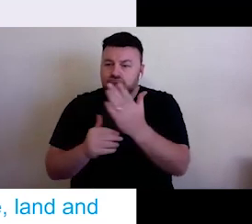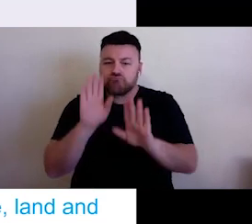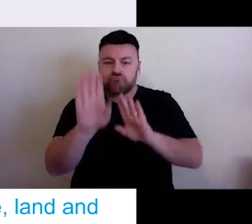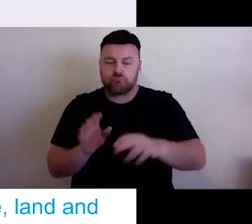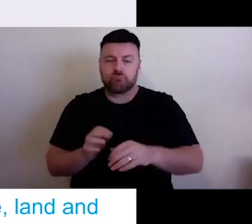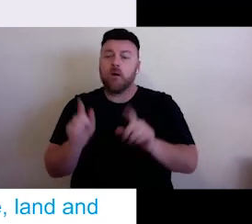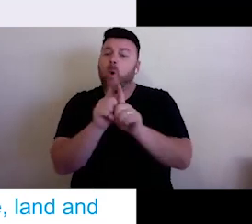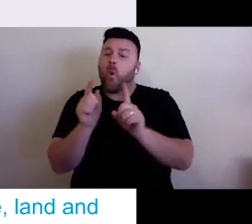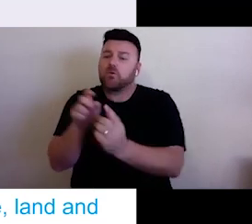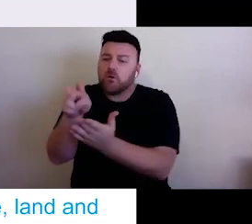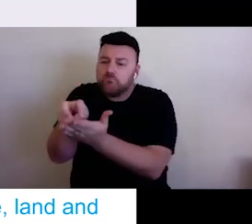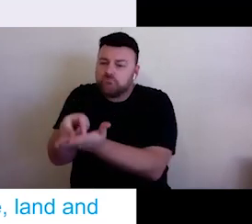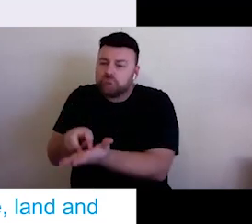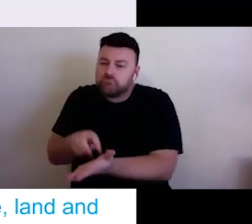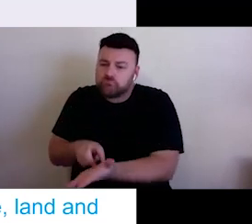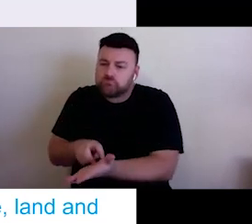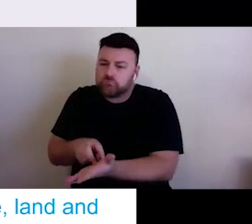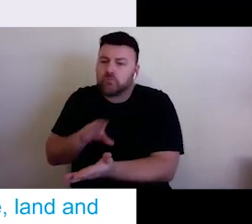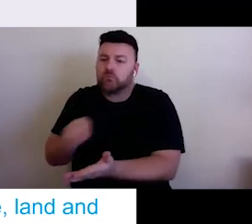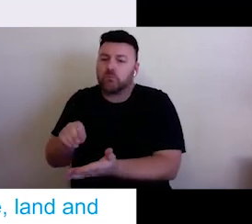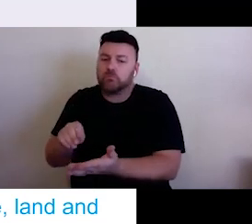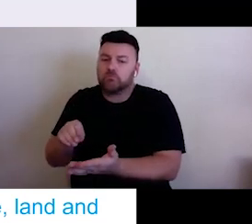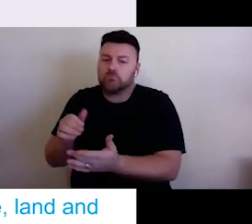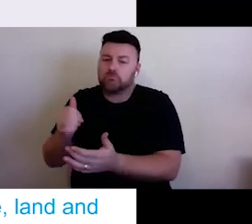So that's like films and sound recordings of Indigenous people's